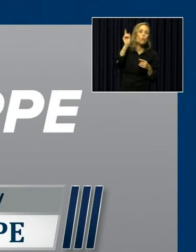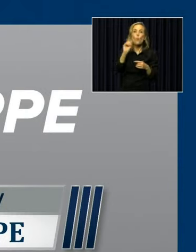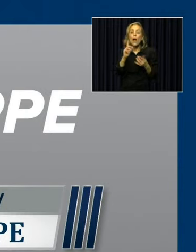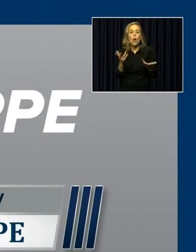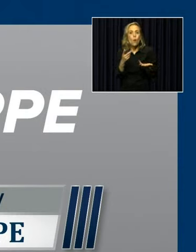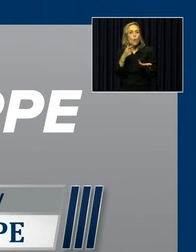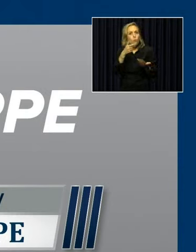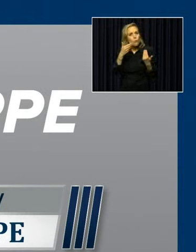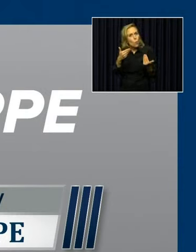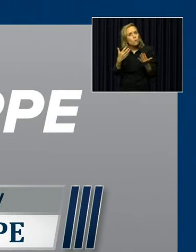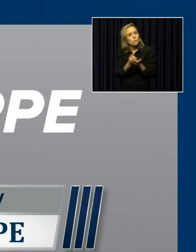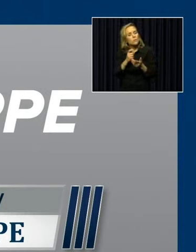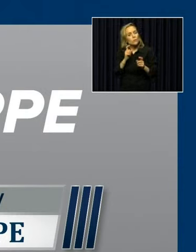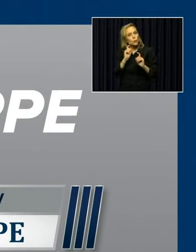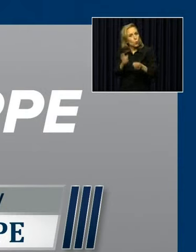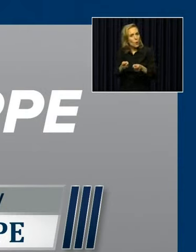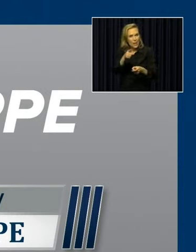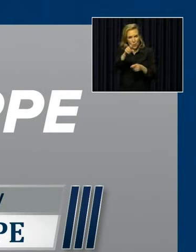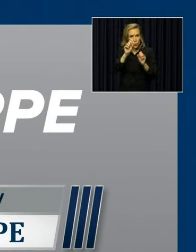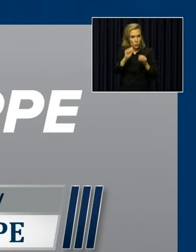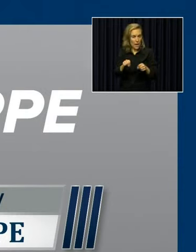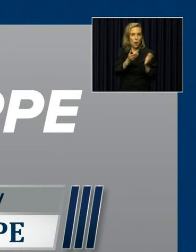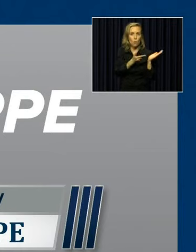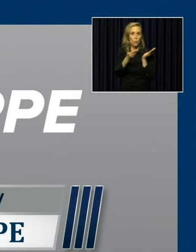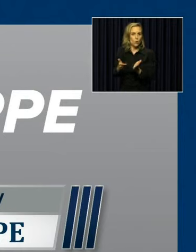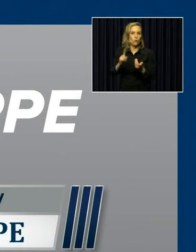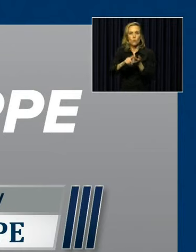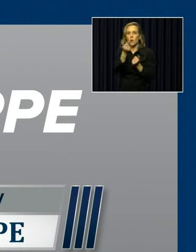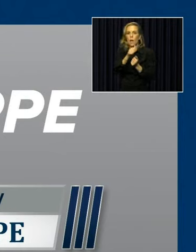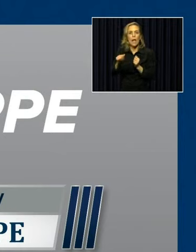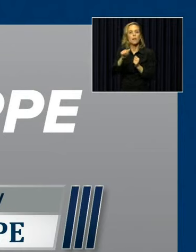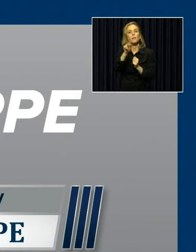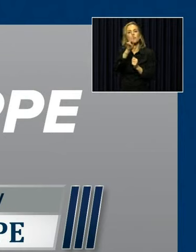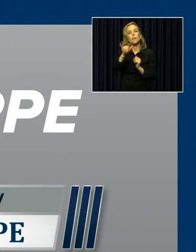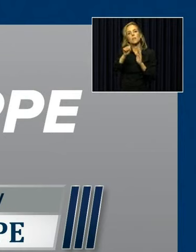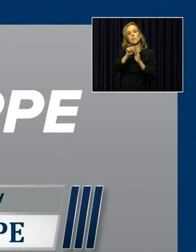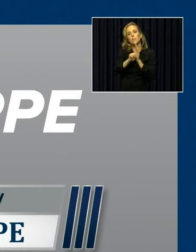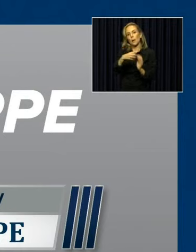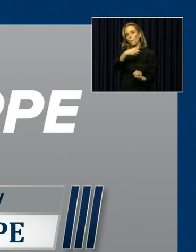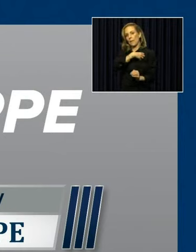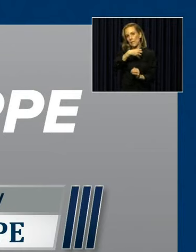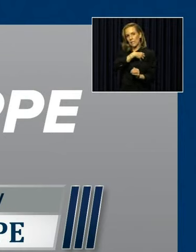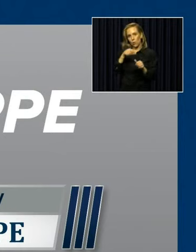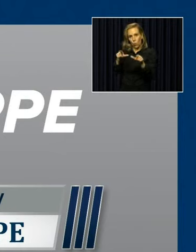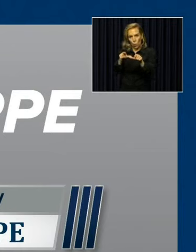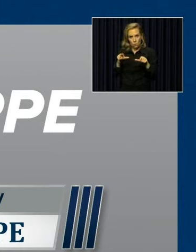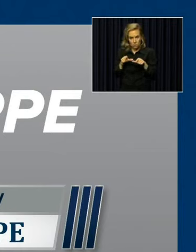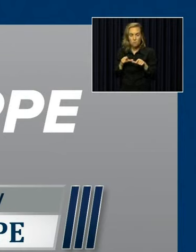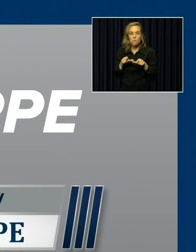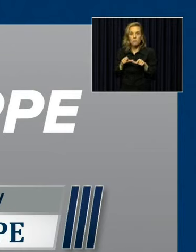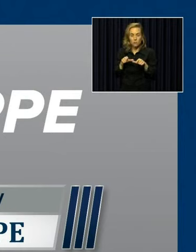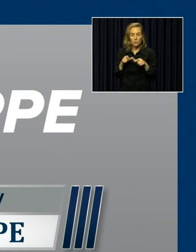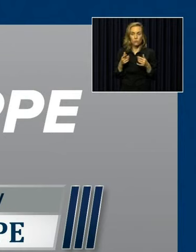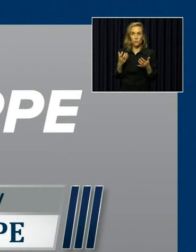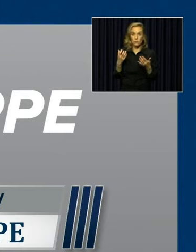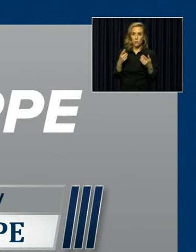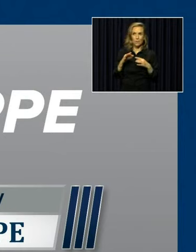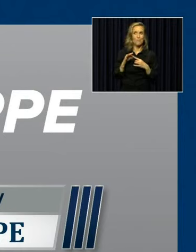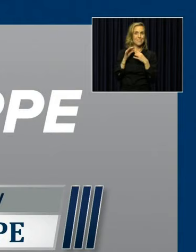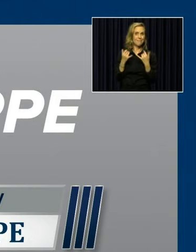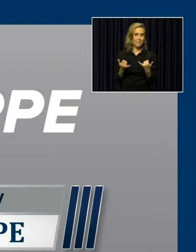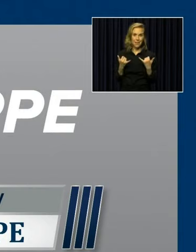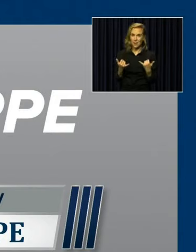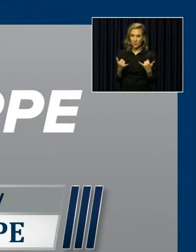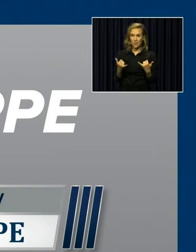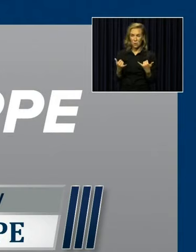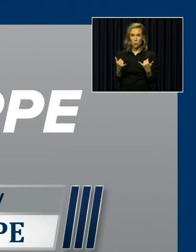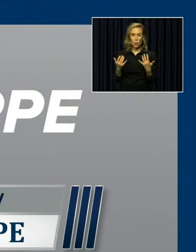CDC LAST NIGHT ON CLOTH MASKS